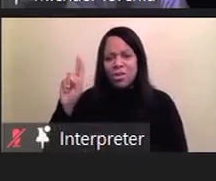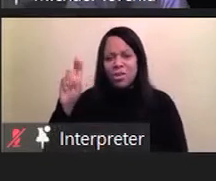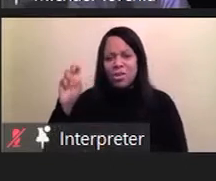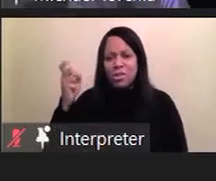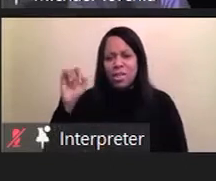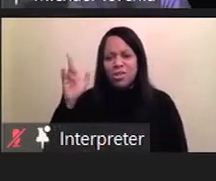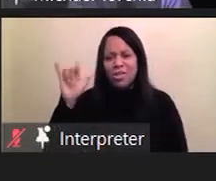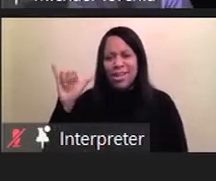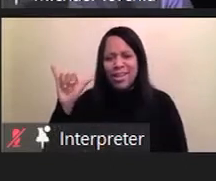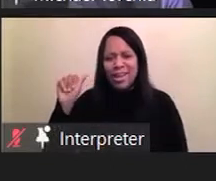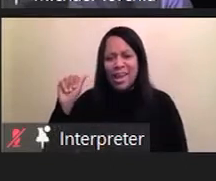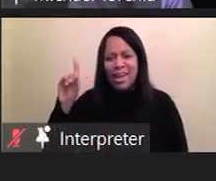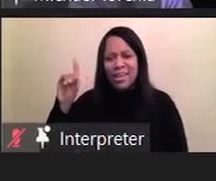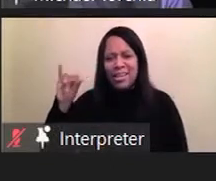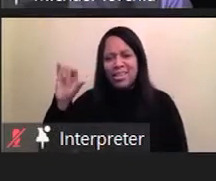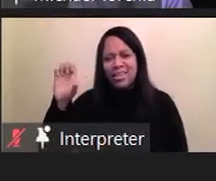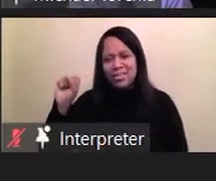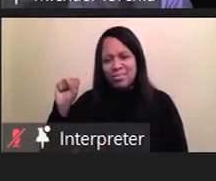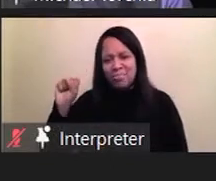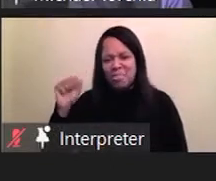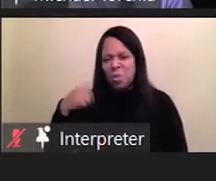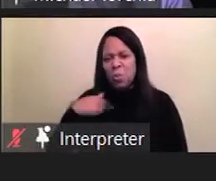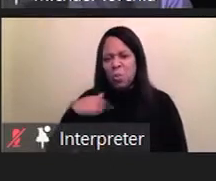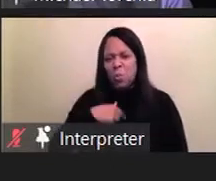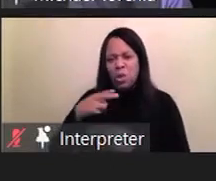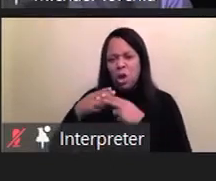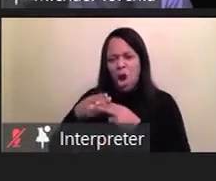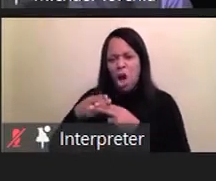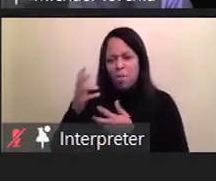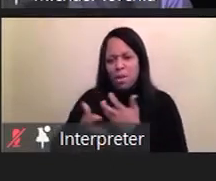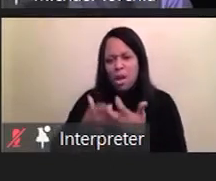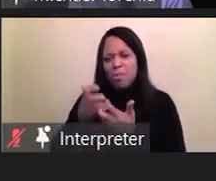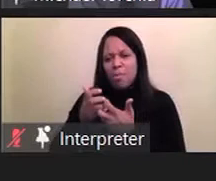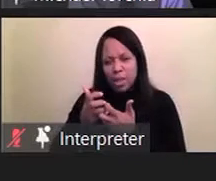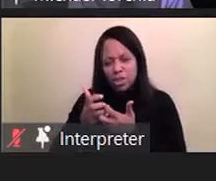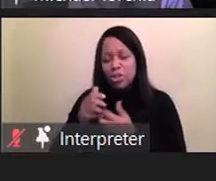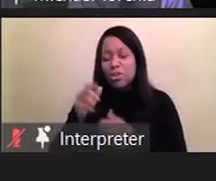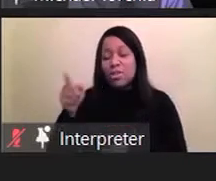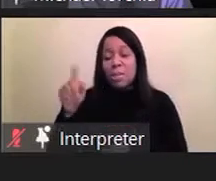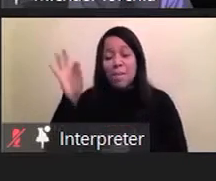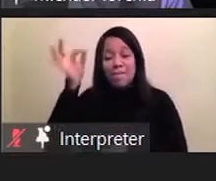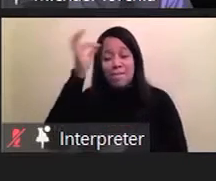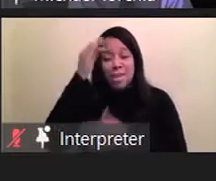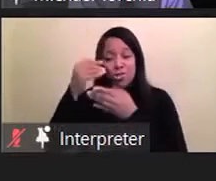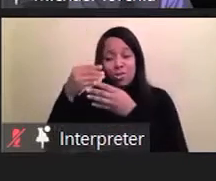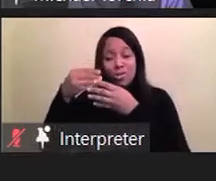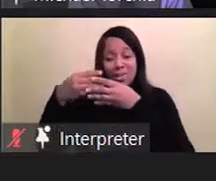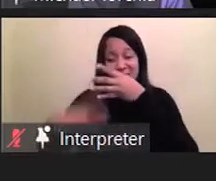So the federal regulation proposes a long list of very specific accommodations.